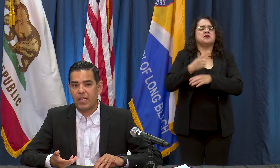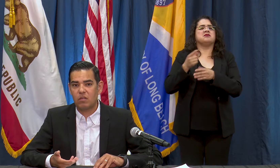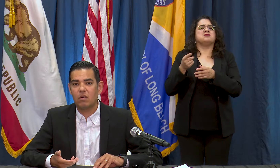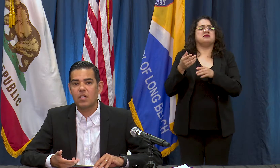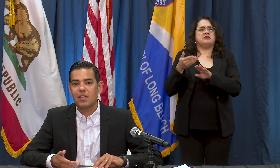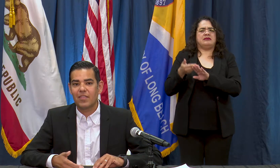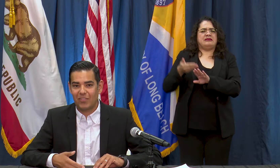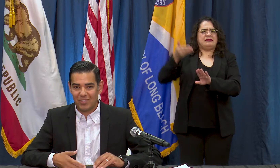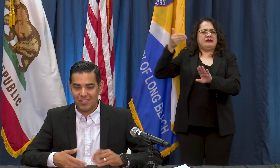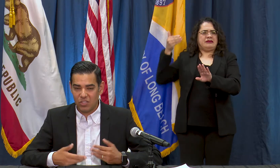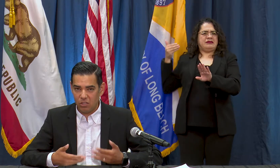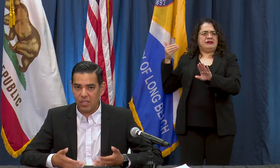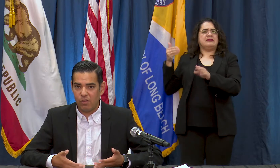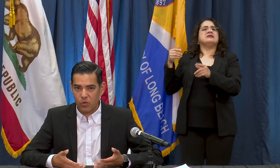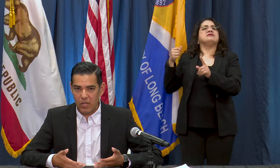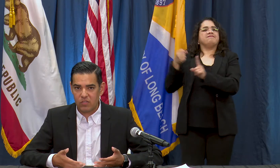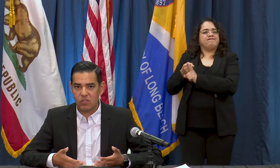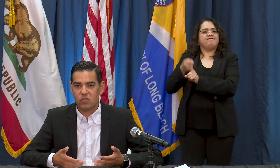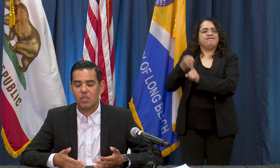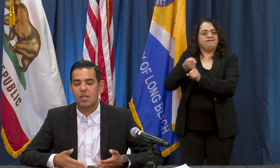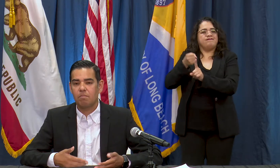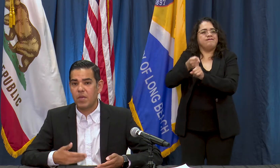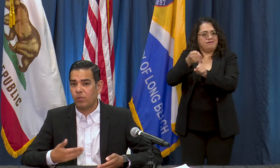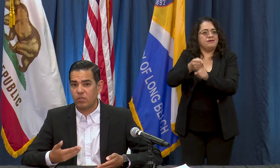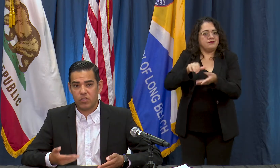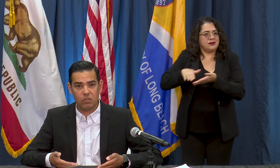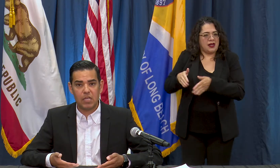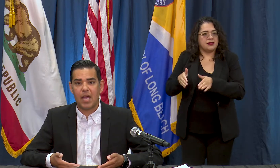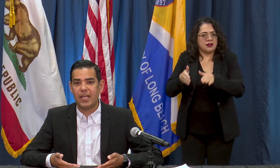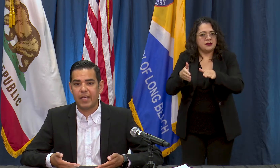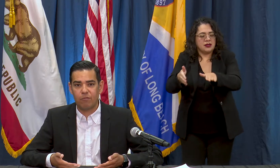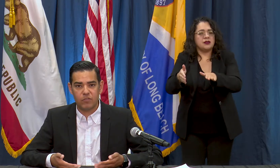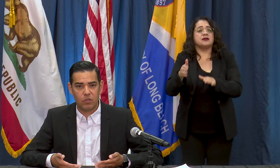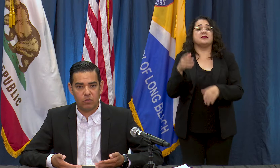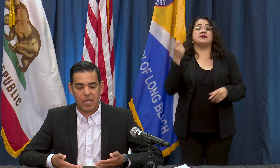that this is still a health crisis, people are still dying every single day, and